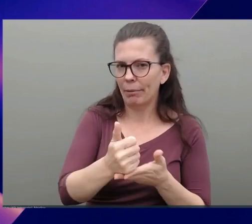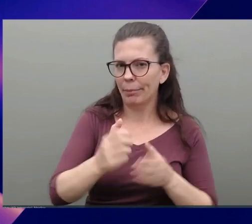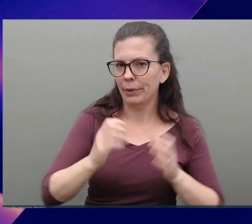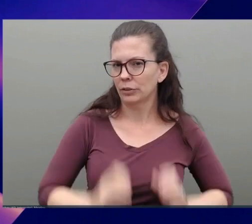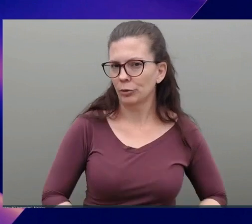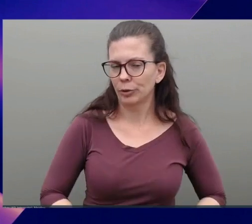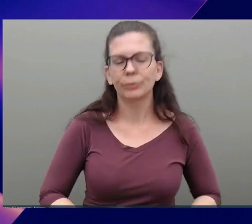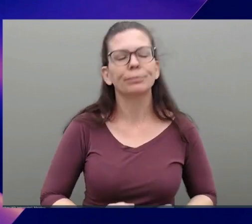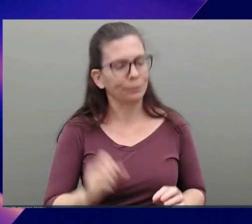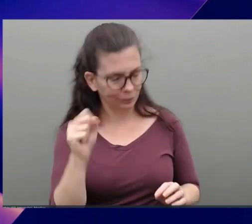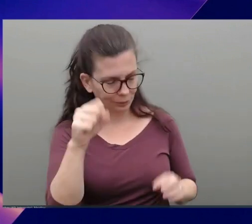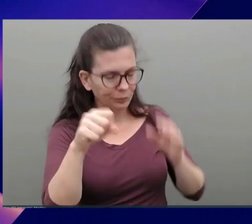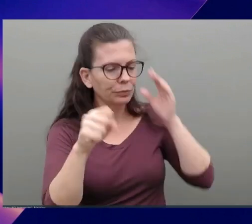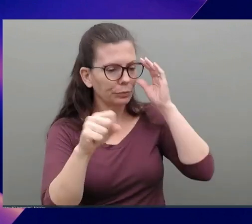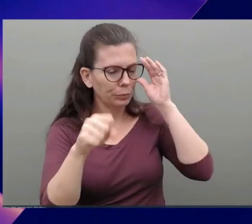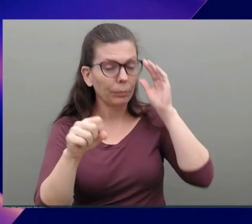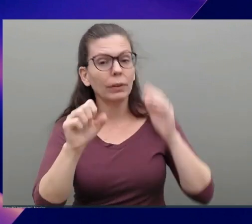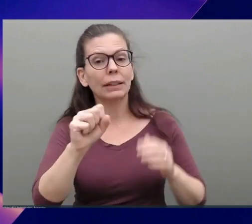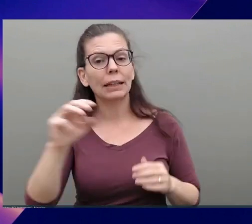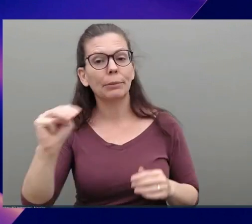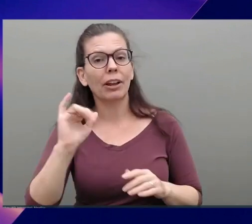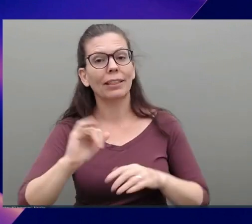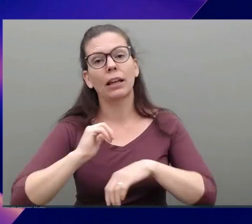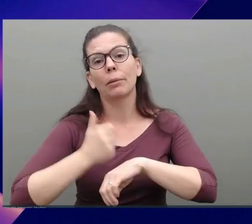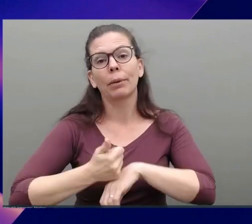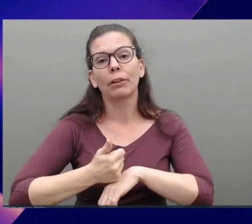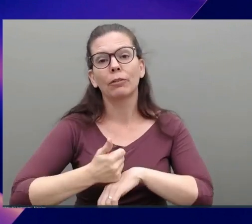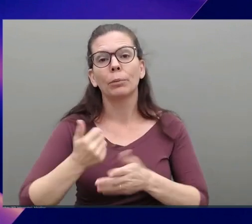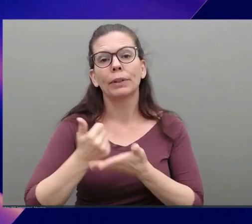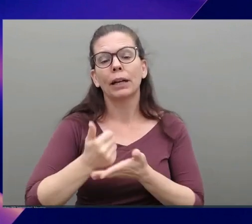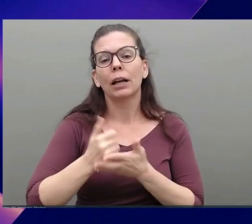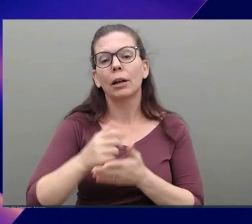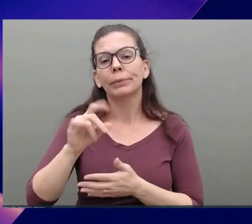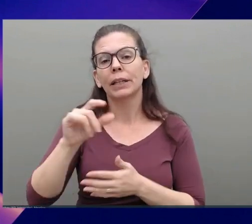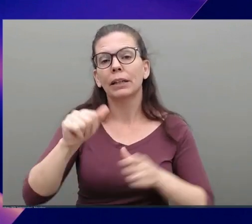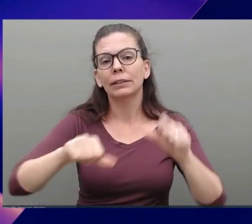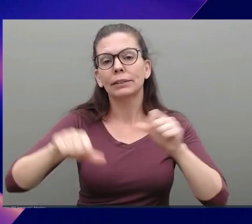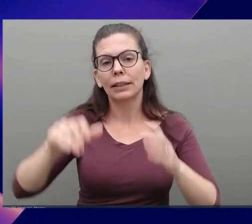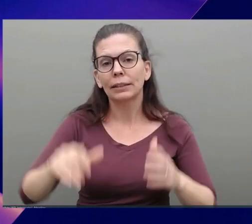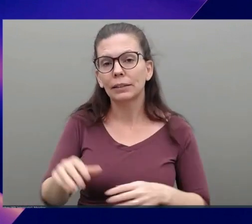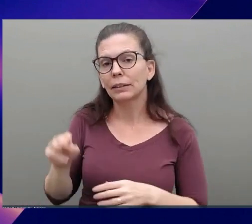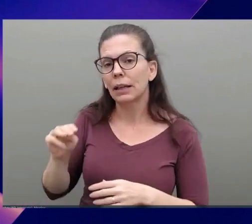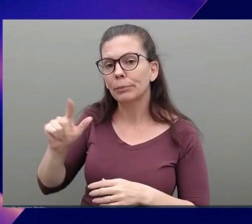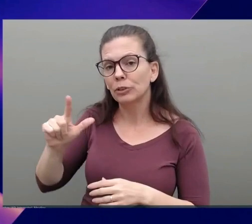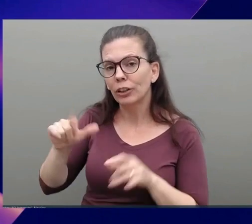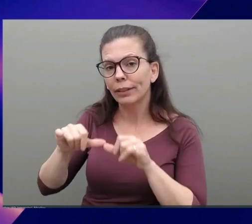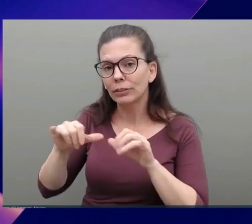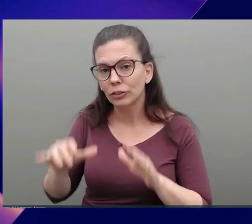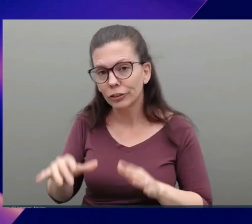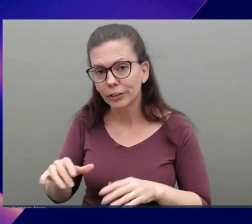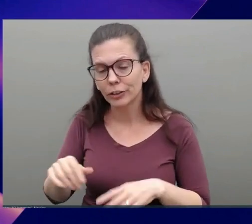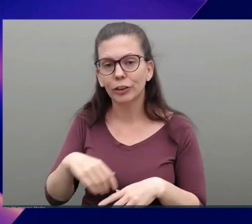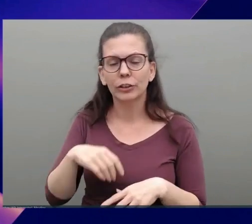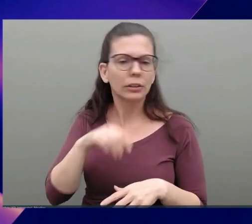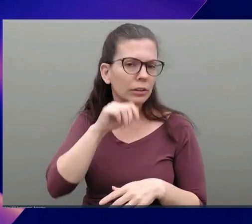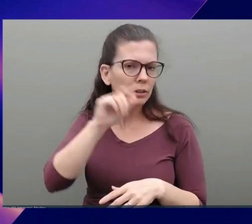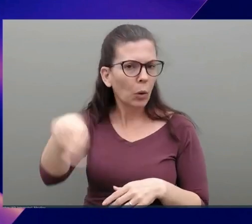So, SageMaker is a platform that helps data scientists, machine learning engineers to, not just build machine learning model,